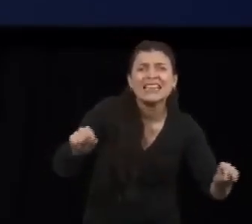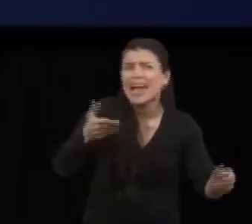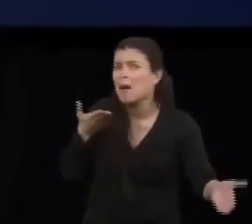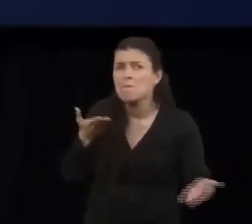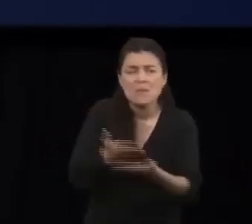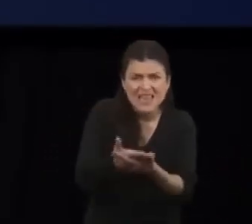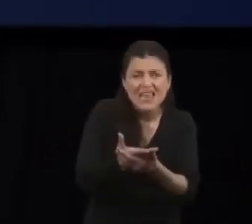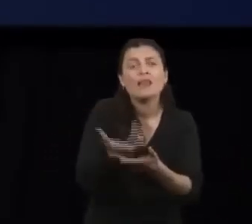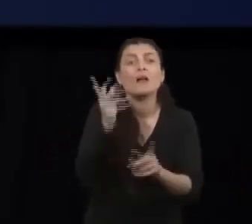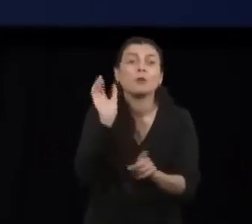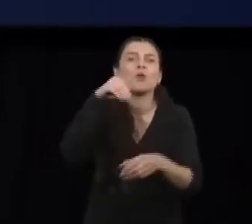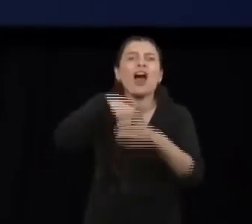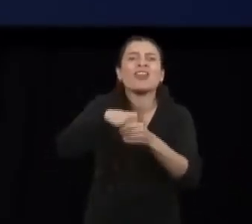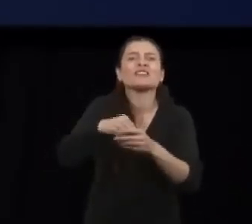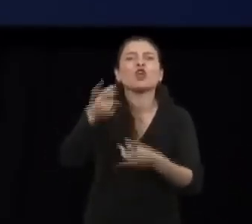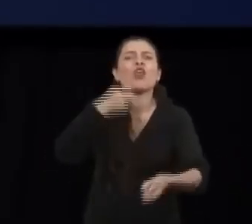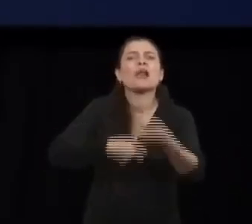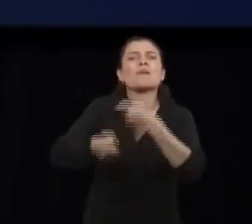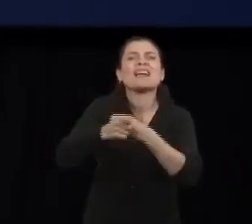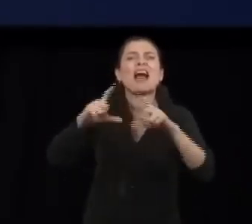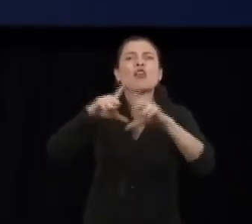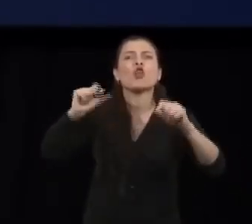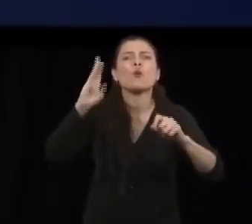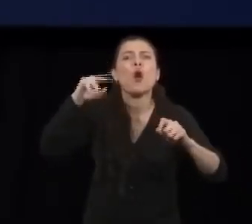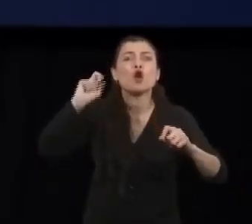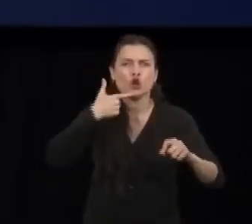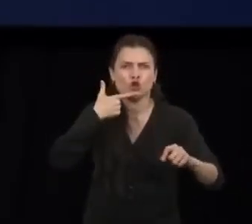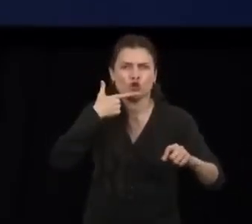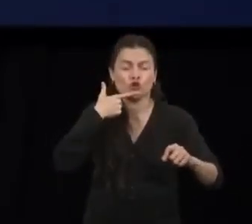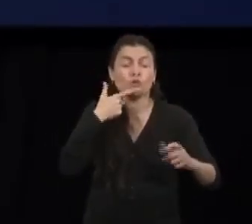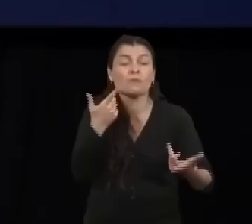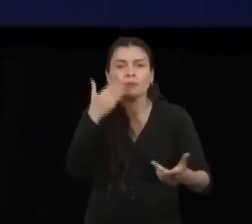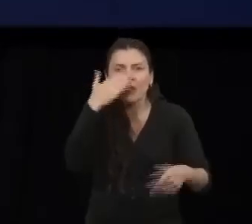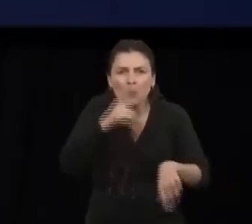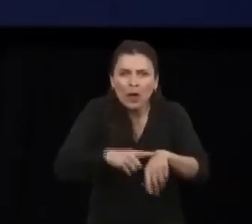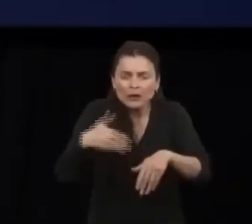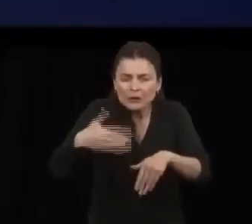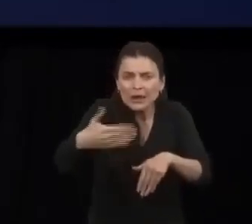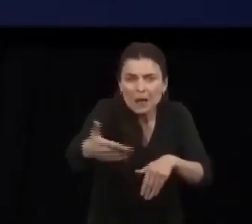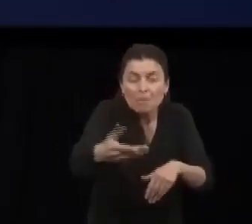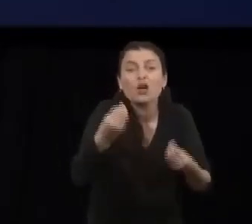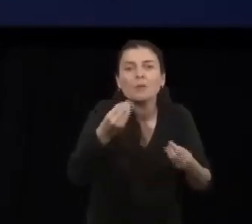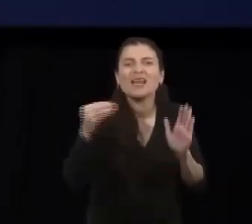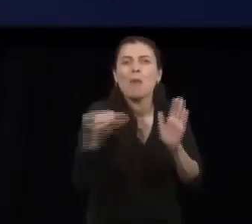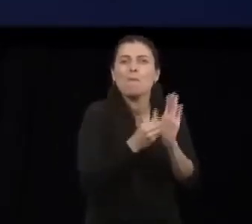and therefore the interest rate rise and the country's risk was enormous.